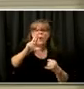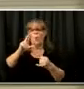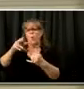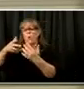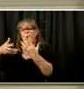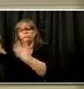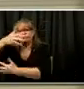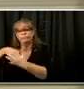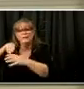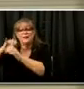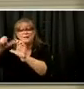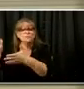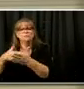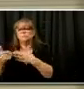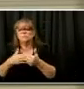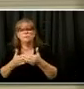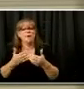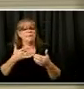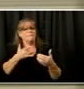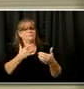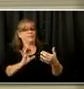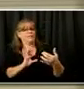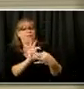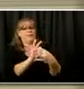one of the biggest stressors we hear again and again from the kids in our hospital